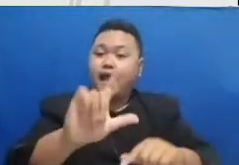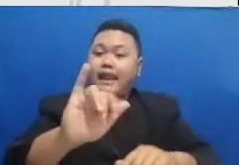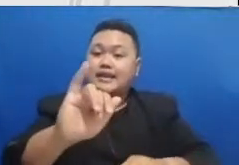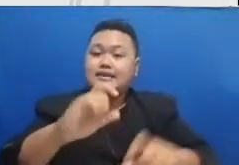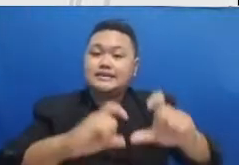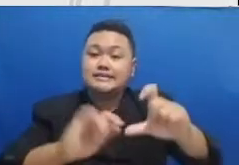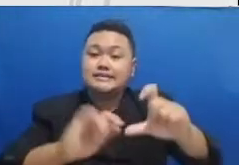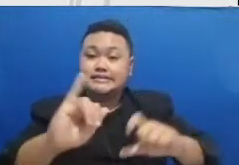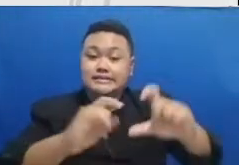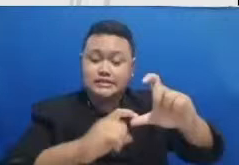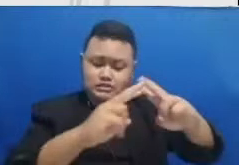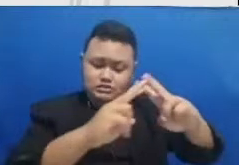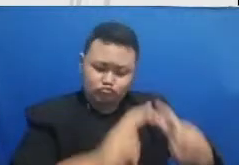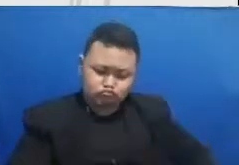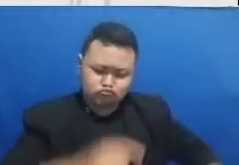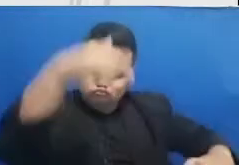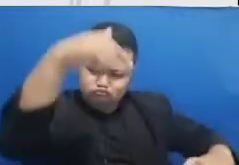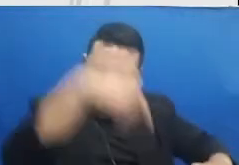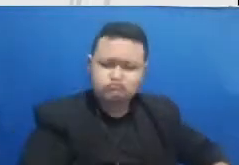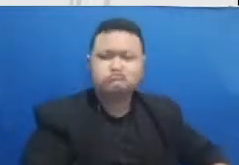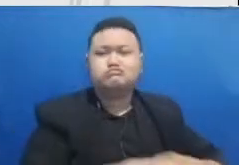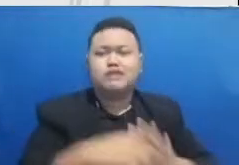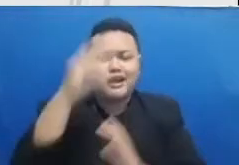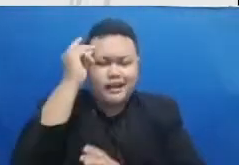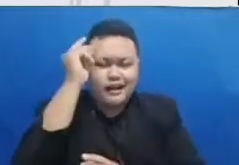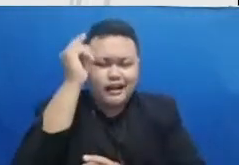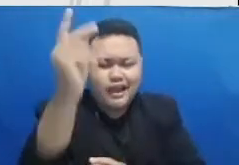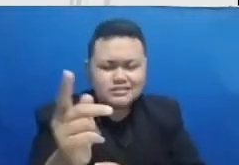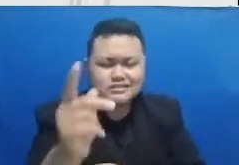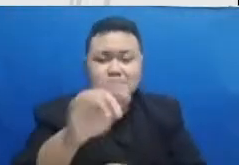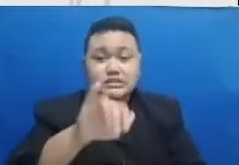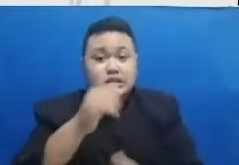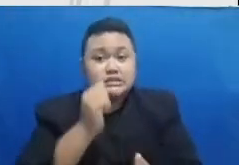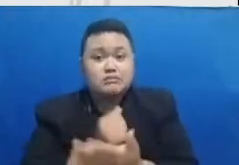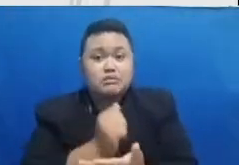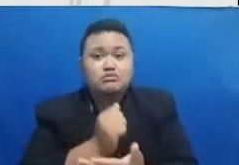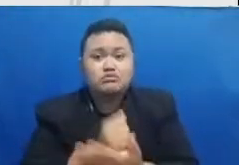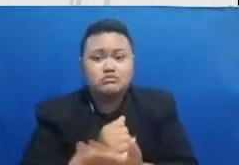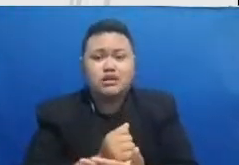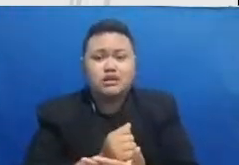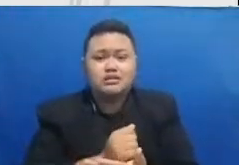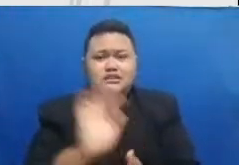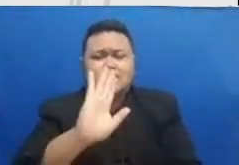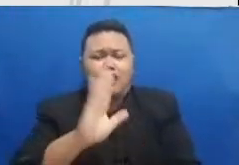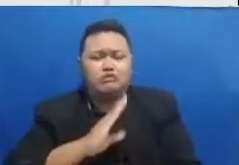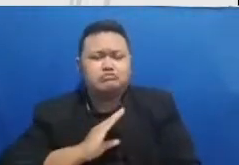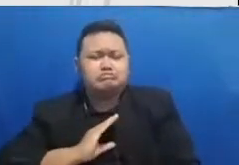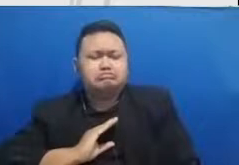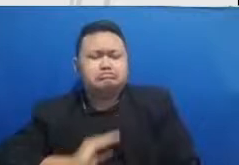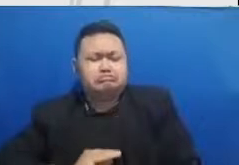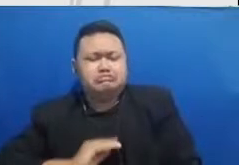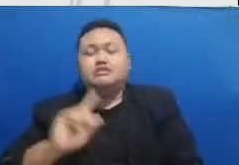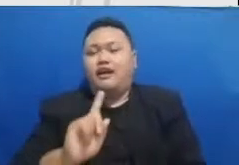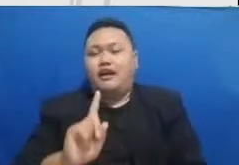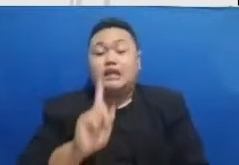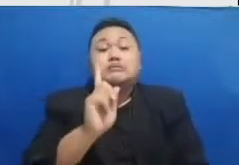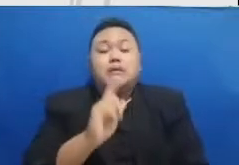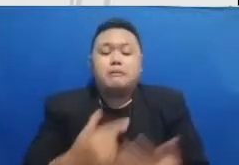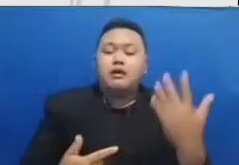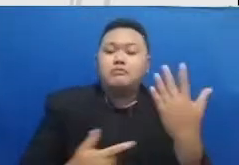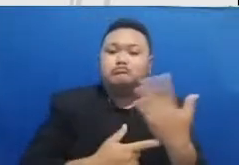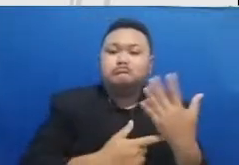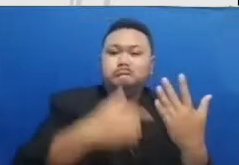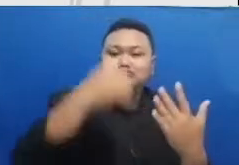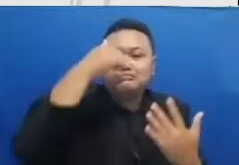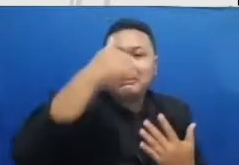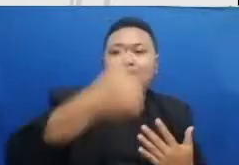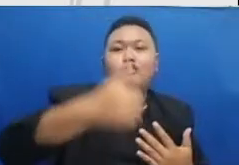because the maturity of technological adaptation based on the Sema framework is not characterized by